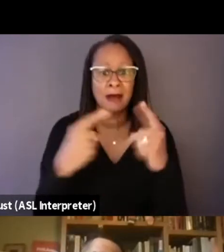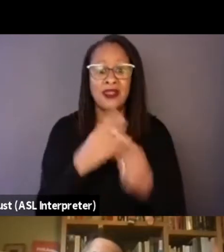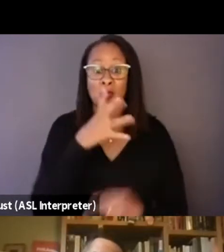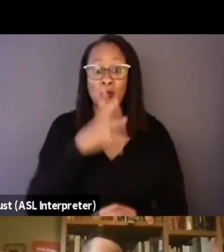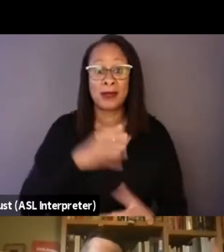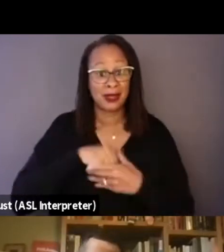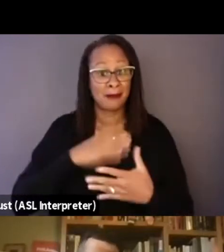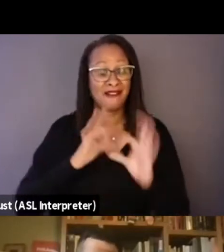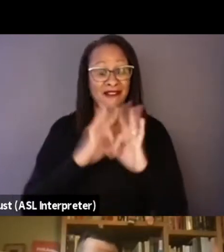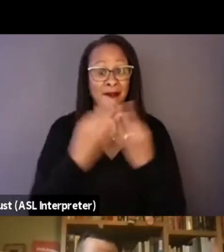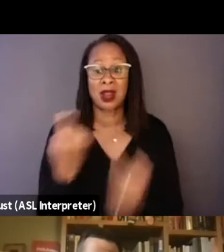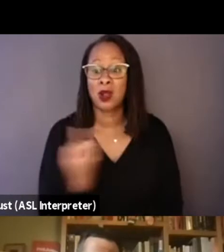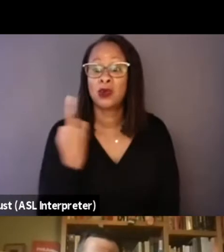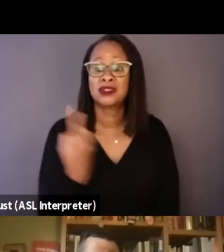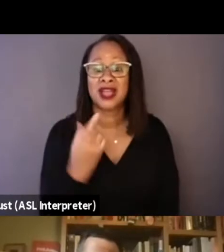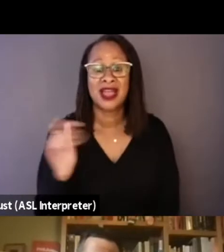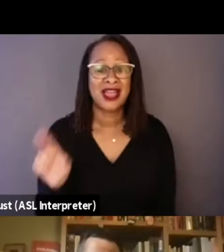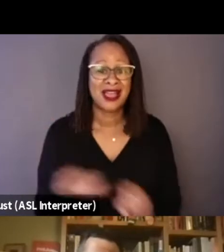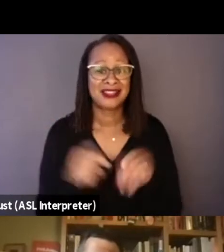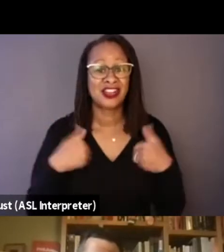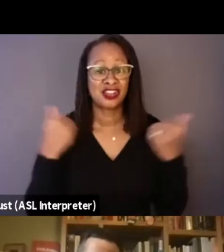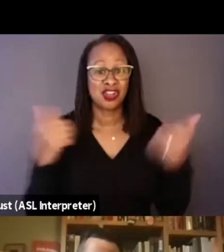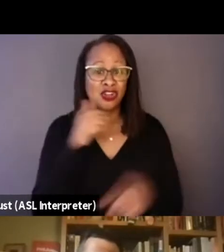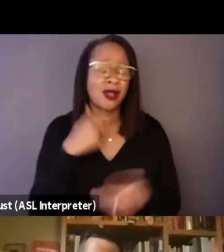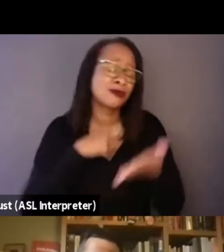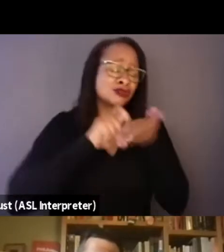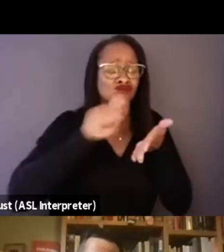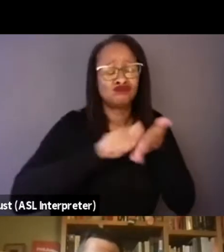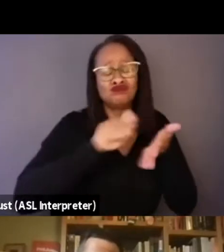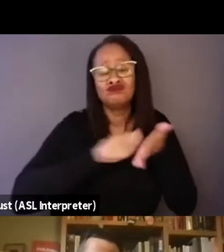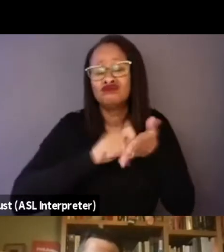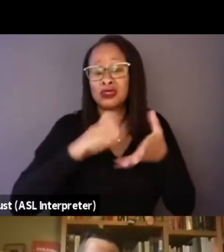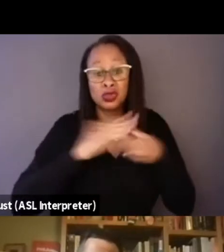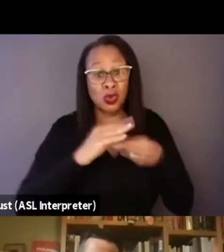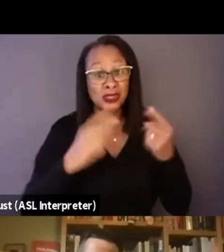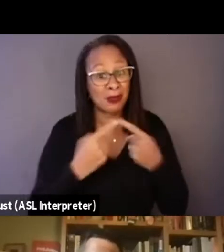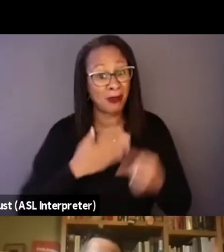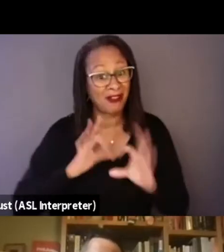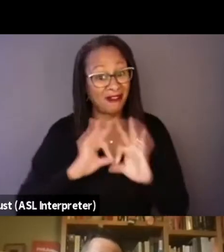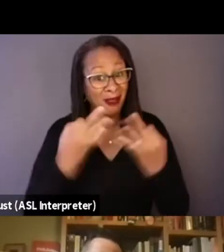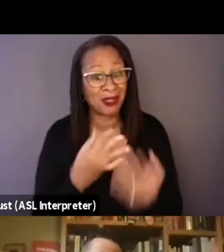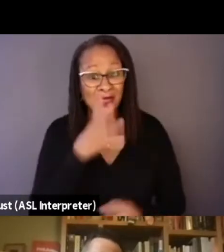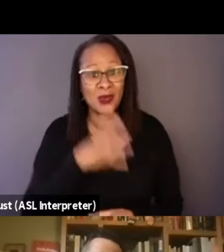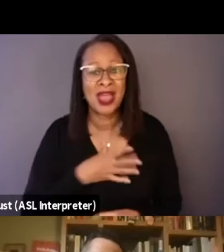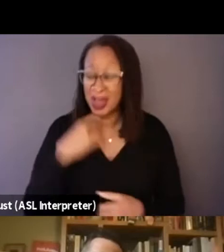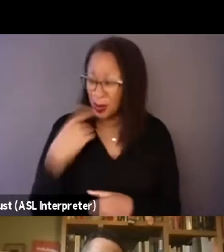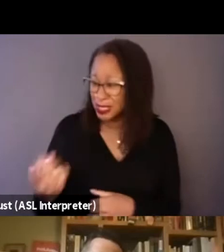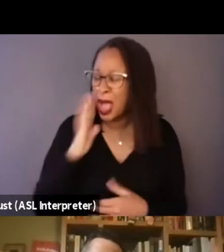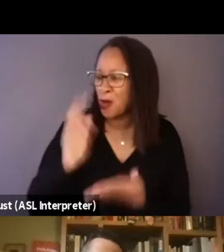And I was always, as a younger girl, I was writing stories about them, and I was telling them, "One day I'll write a book about you, I'll do a film about you."